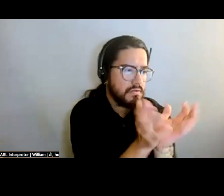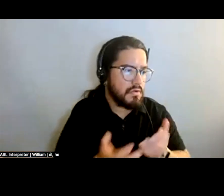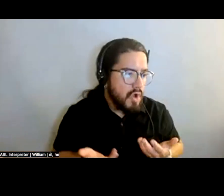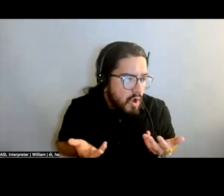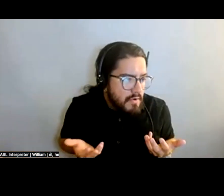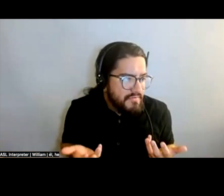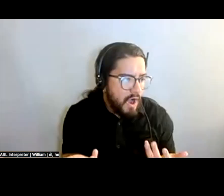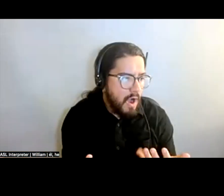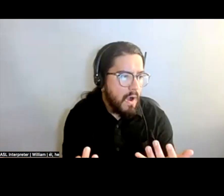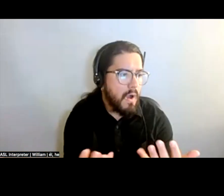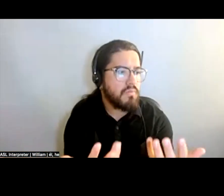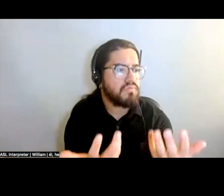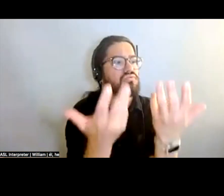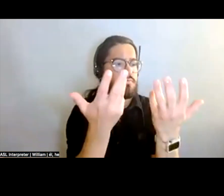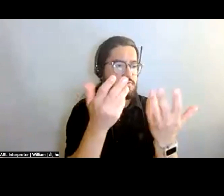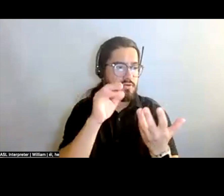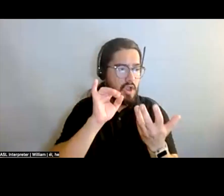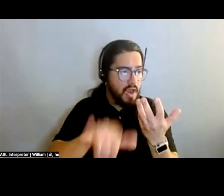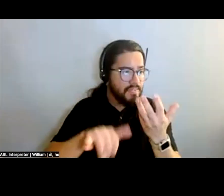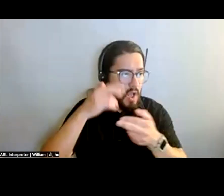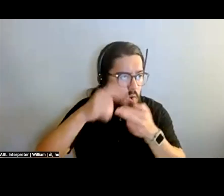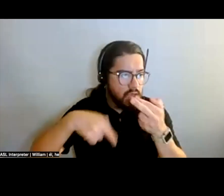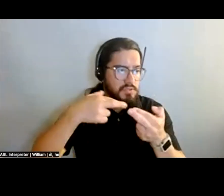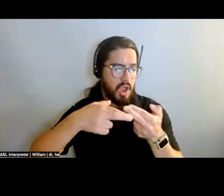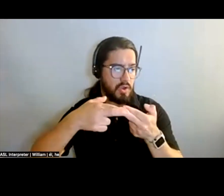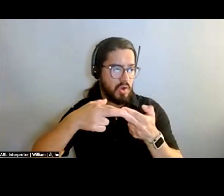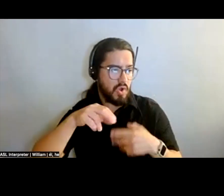in the ashes, swifts who never wished to be a phoenix